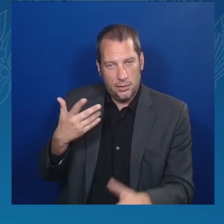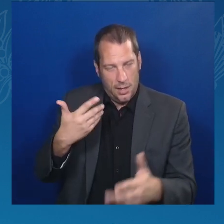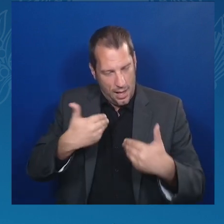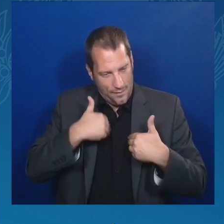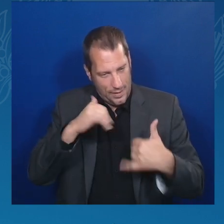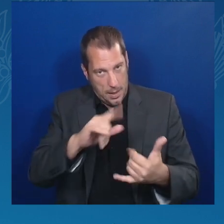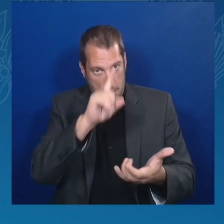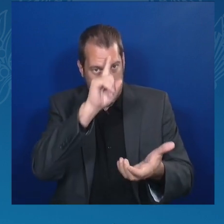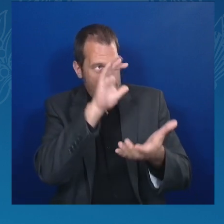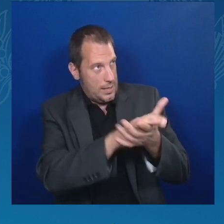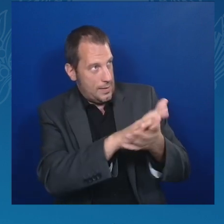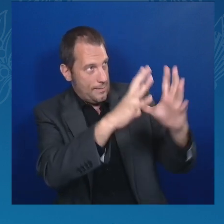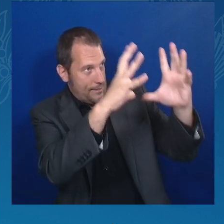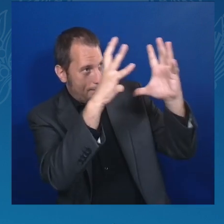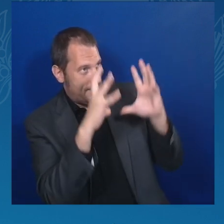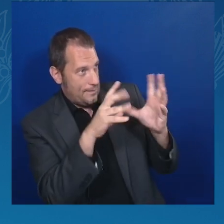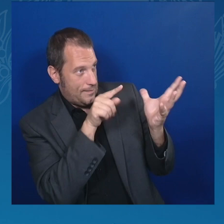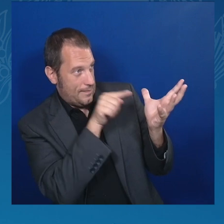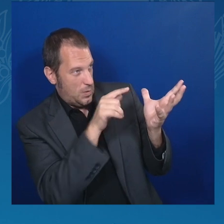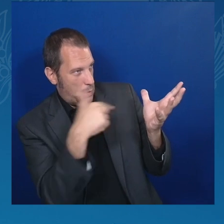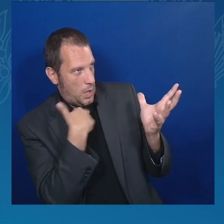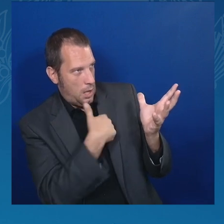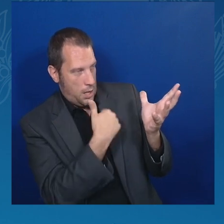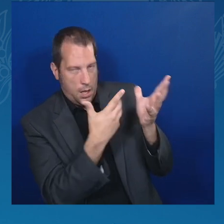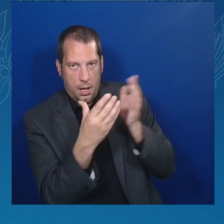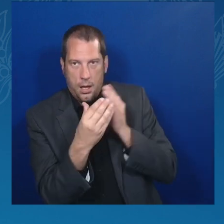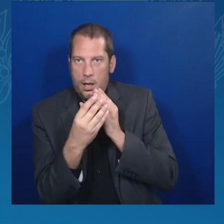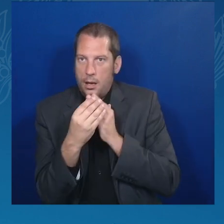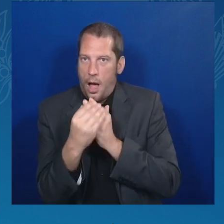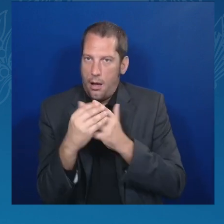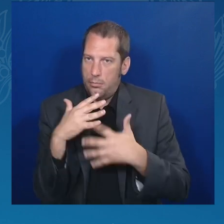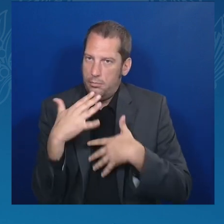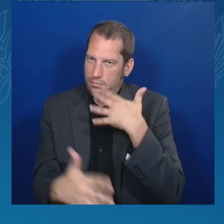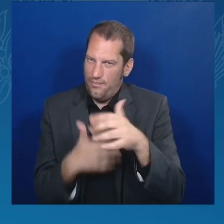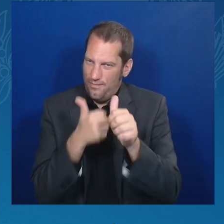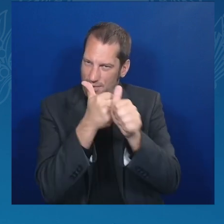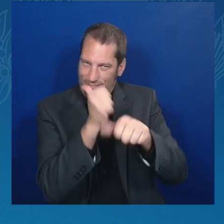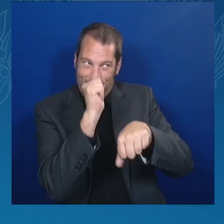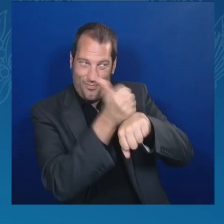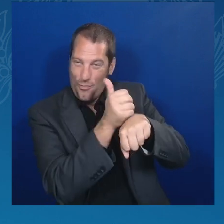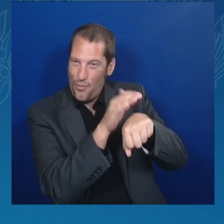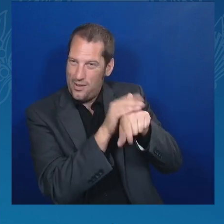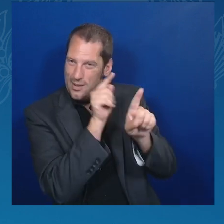and we will fight with you, alongside you, and for you.